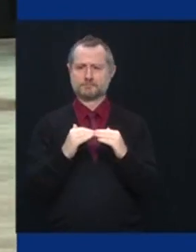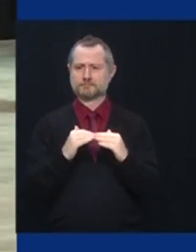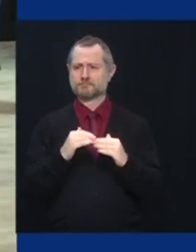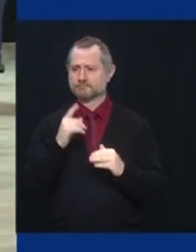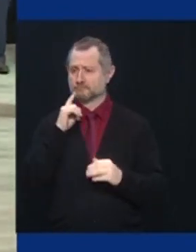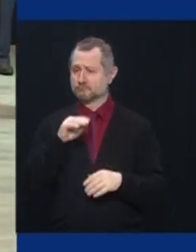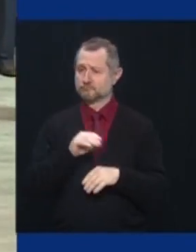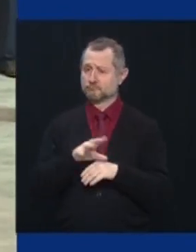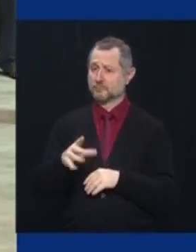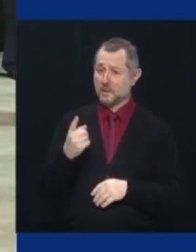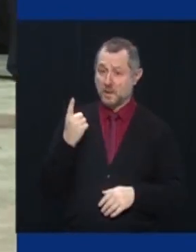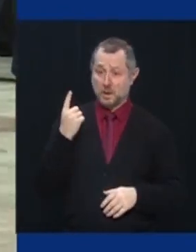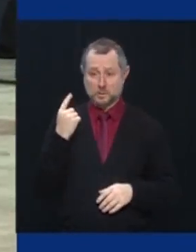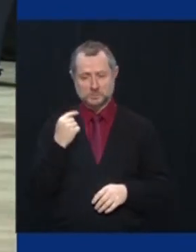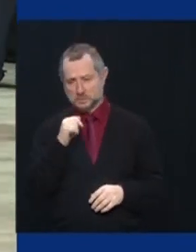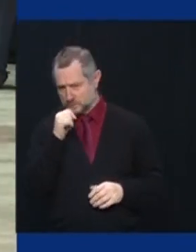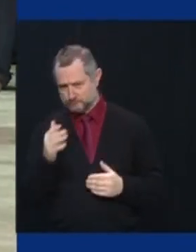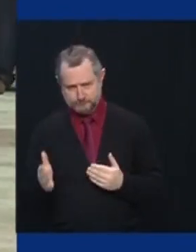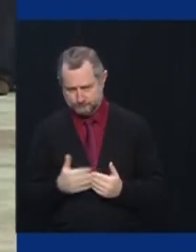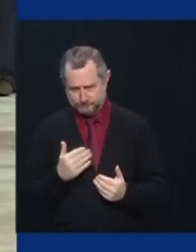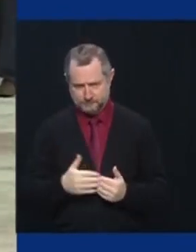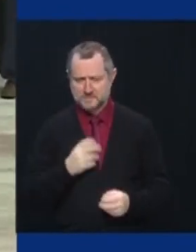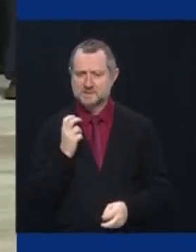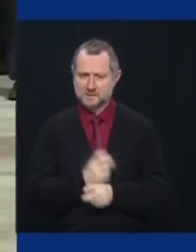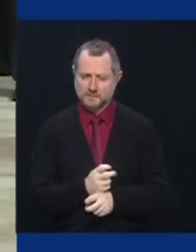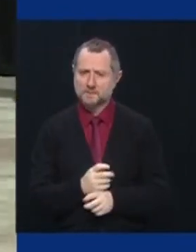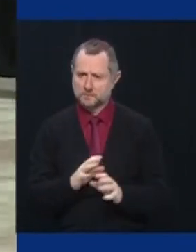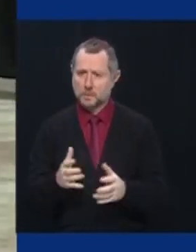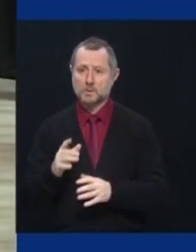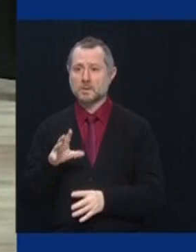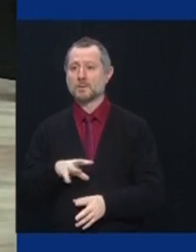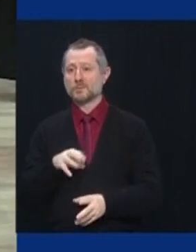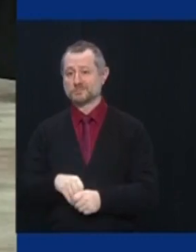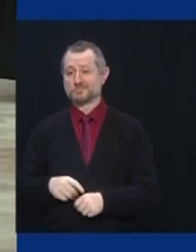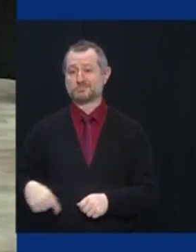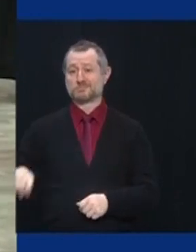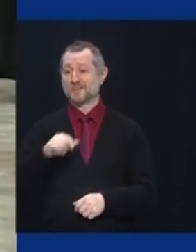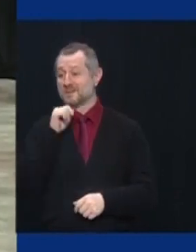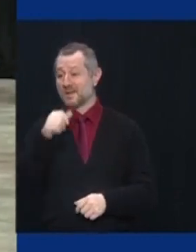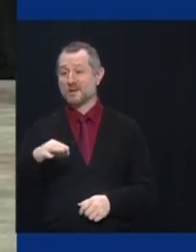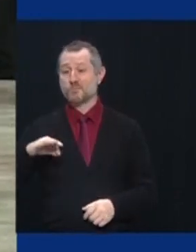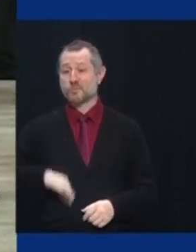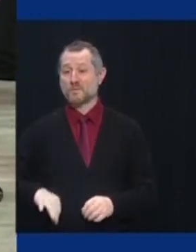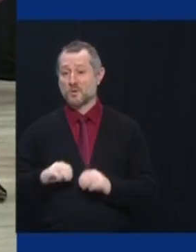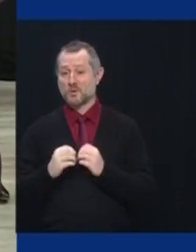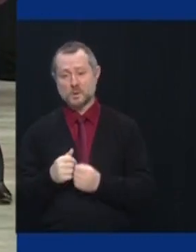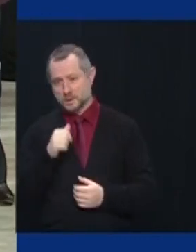I AM FANNY, THE WYCA EXECUTIVE DIRECTOR AND AMBASSADOR FOR THE STATE HOUSE EQUITY TASK FORCE.